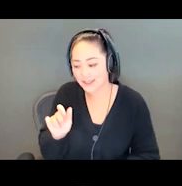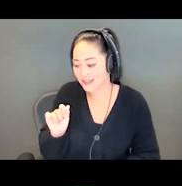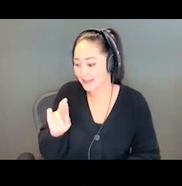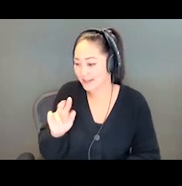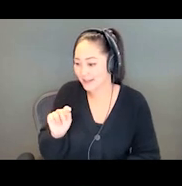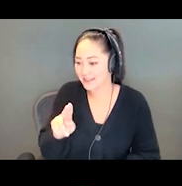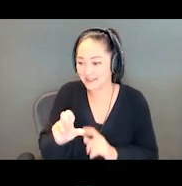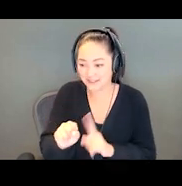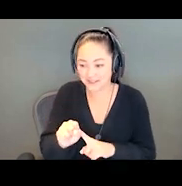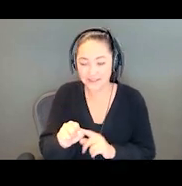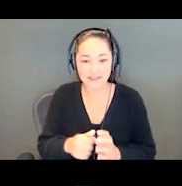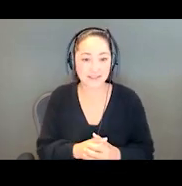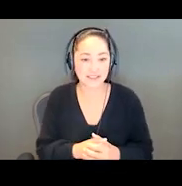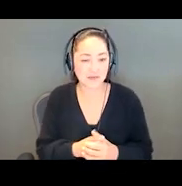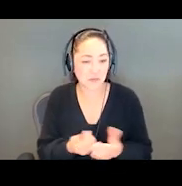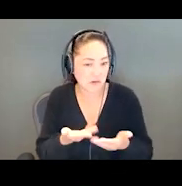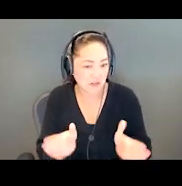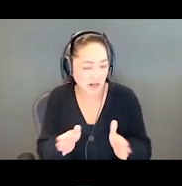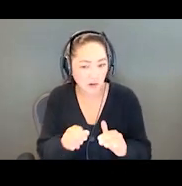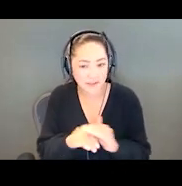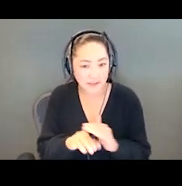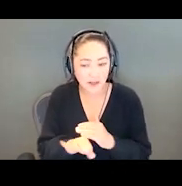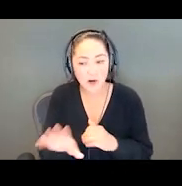or other activities that I've shown in this presentation.